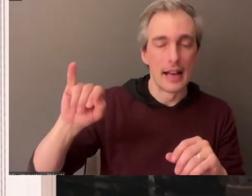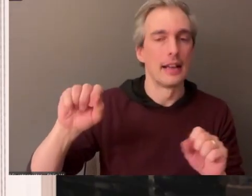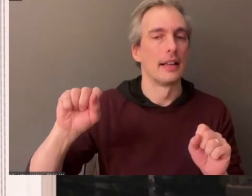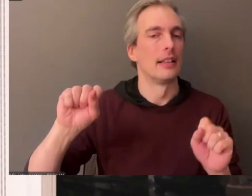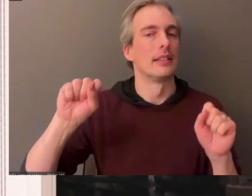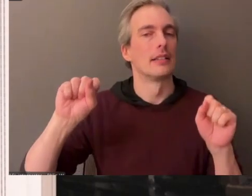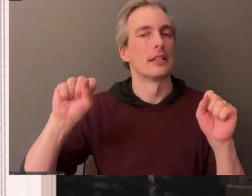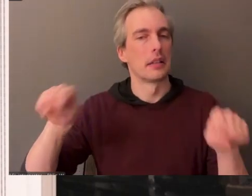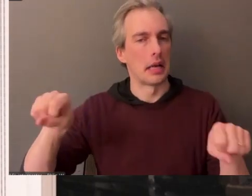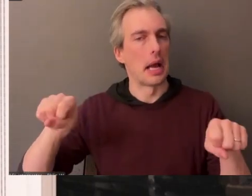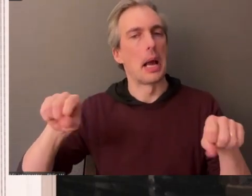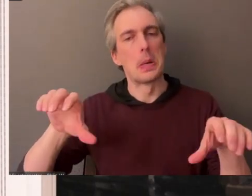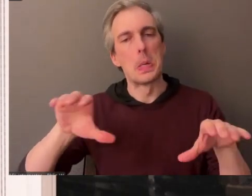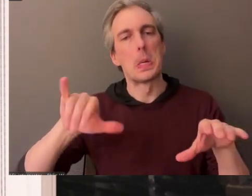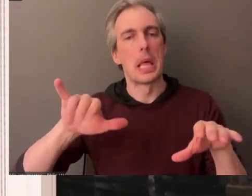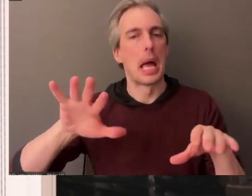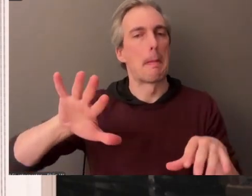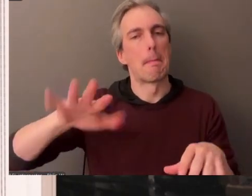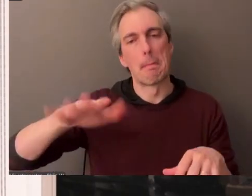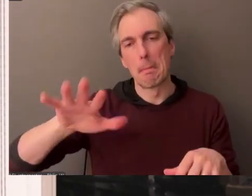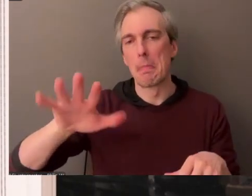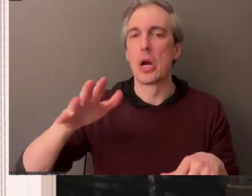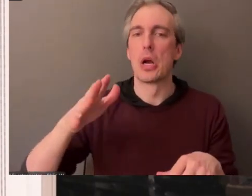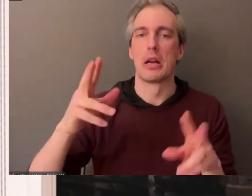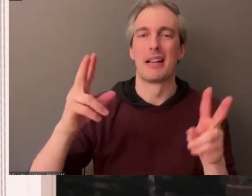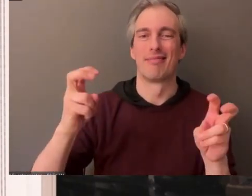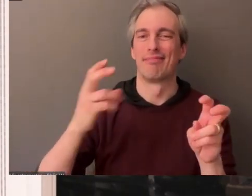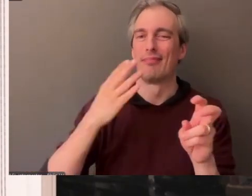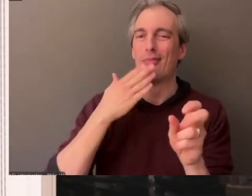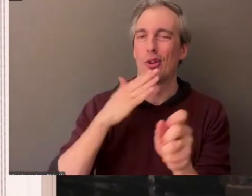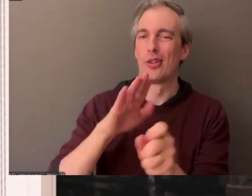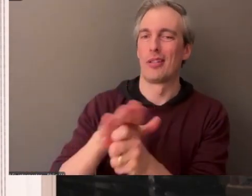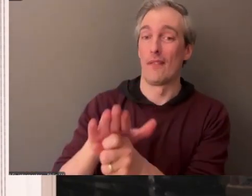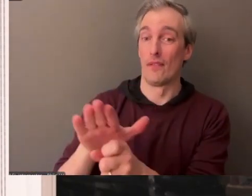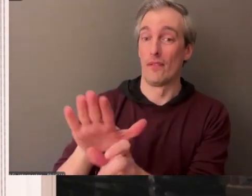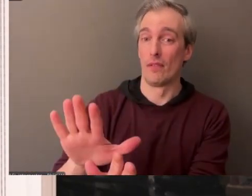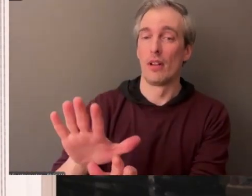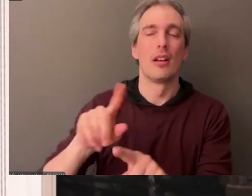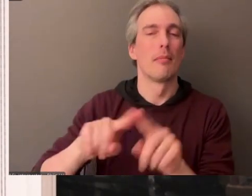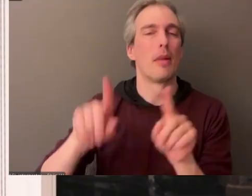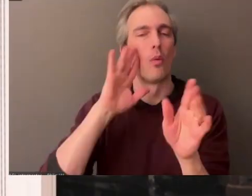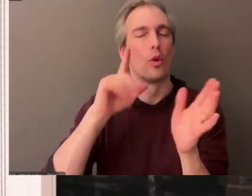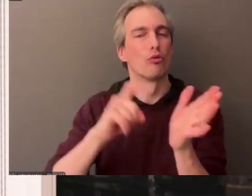But... It will require a lot of system prompts that tell it where to look for its source of truth.